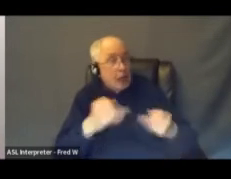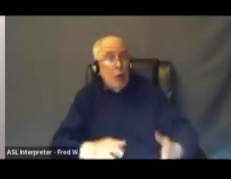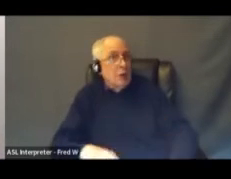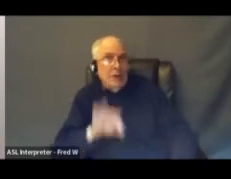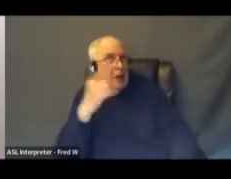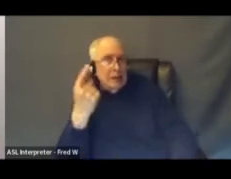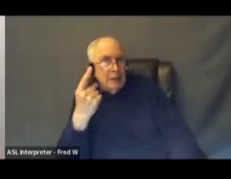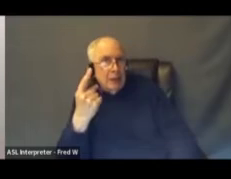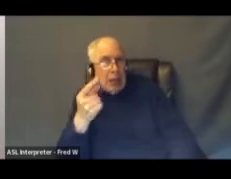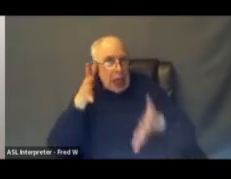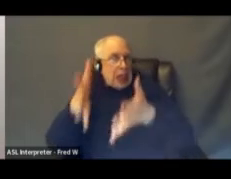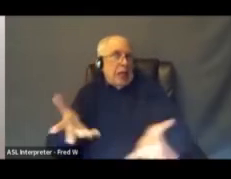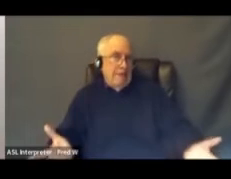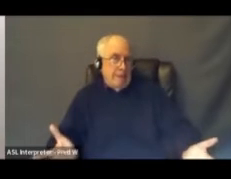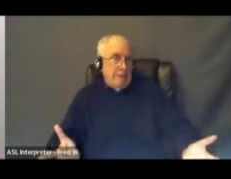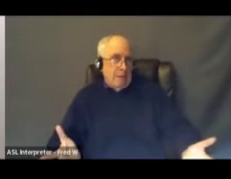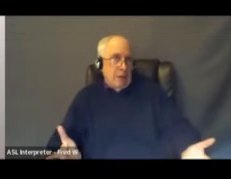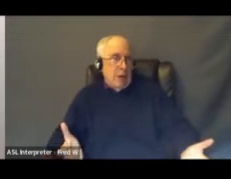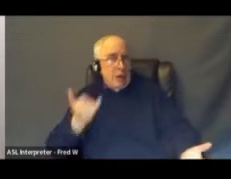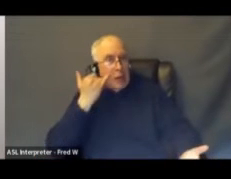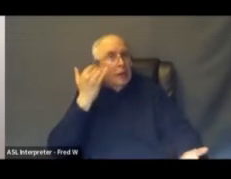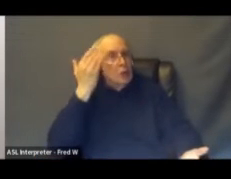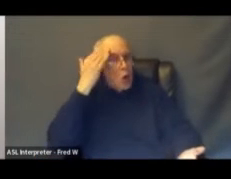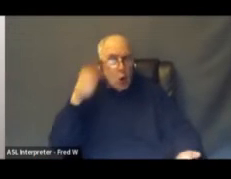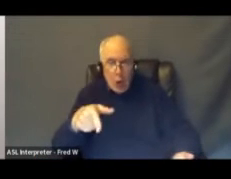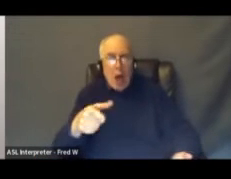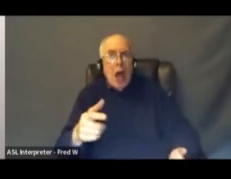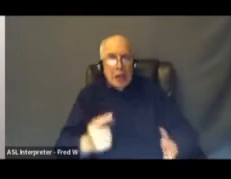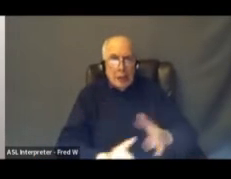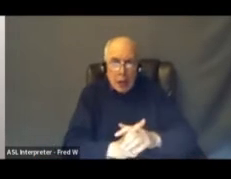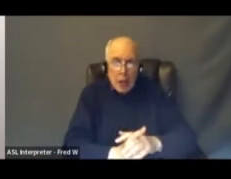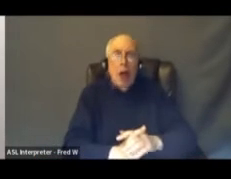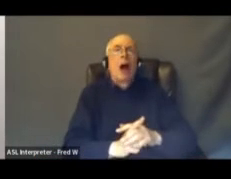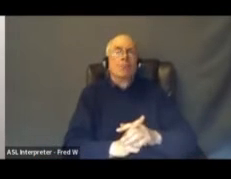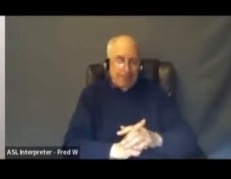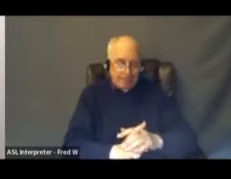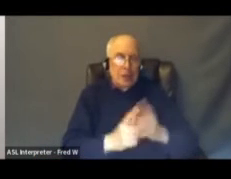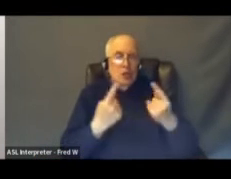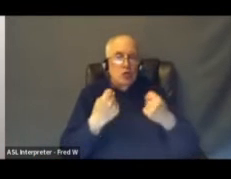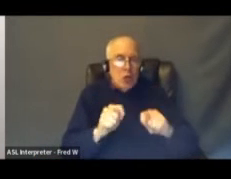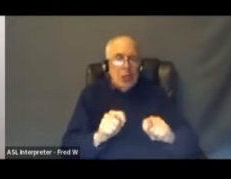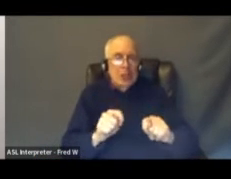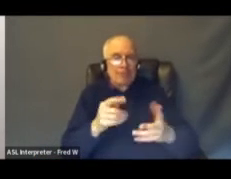things once we have awareness. I experience a lot of survivors being relieved that they're learning about their brain